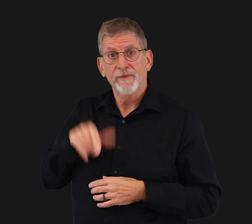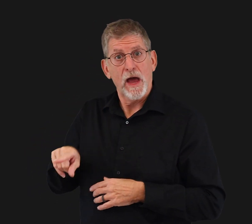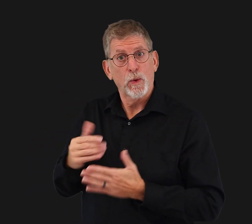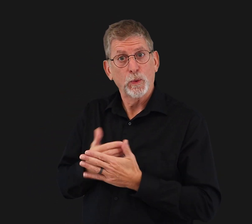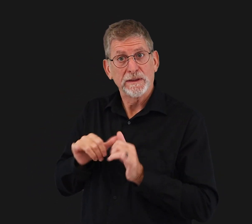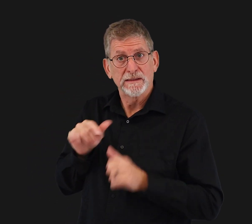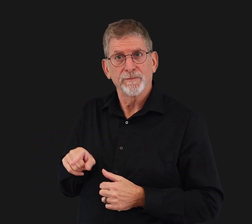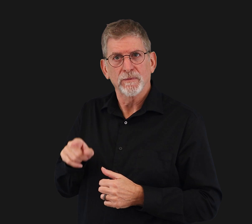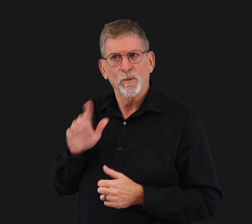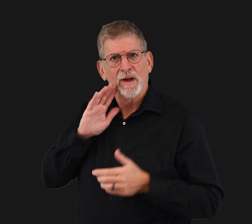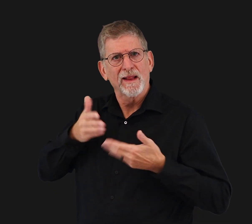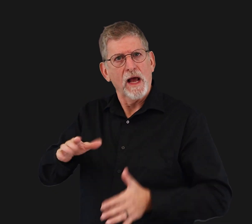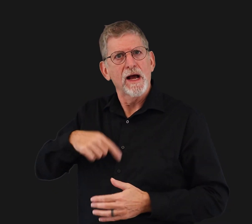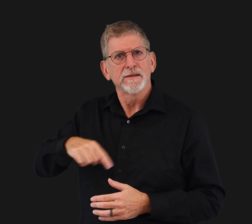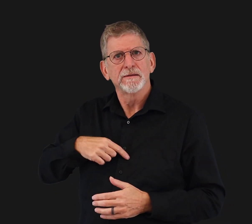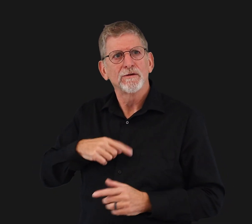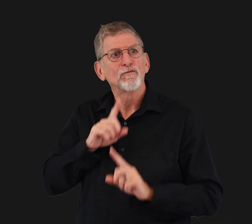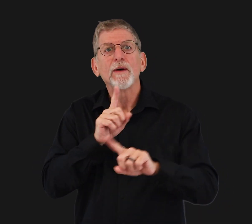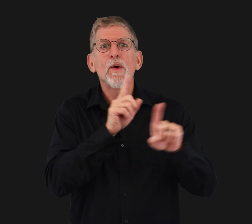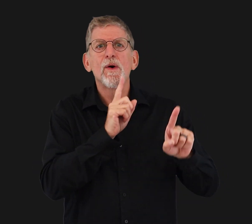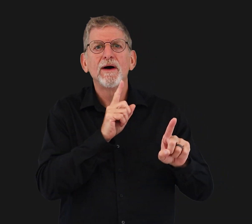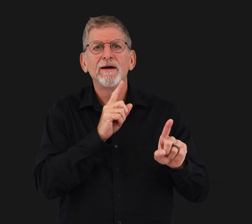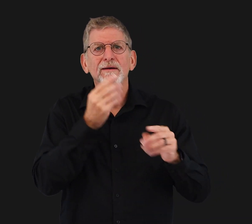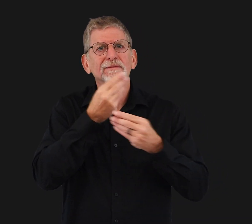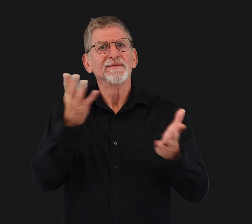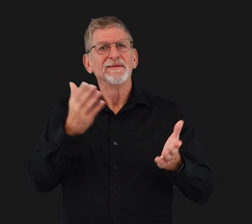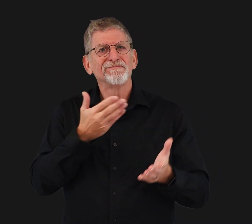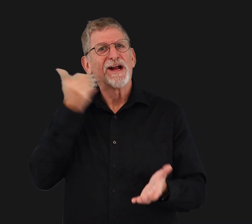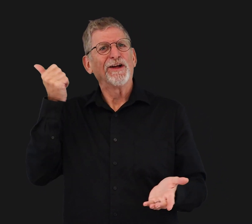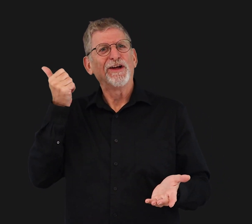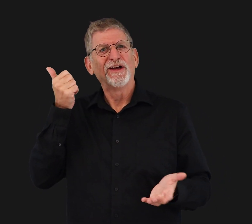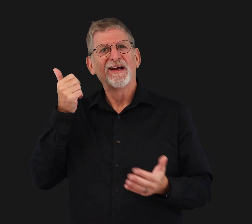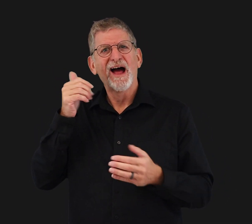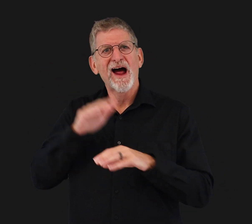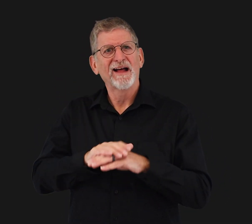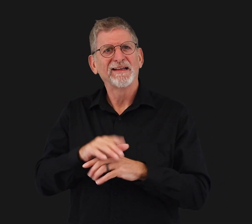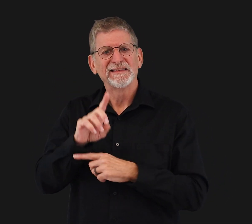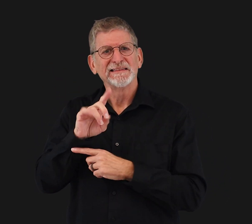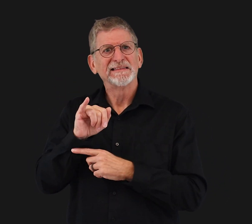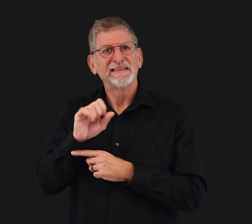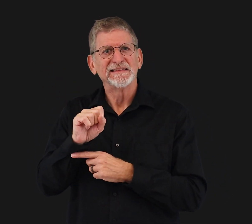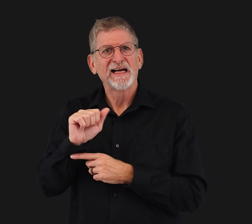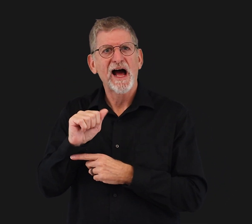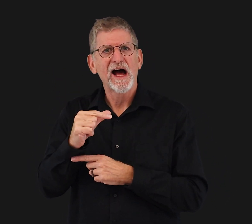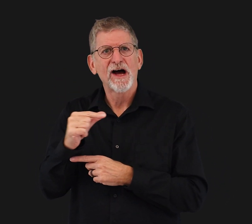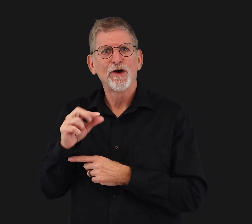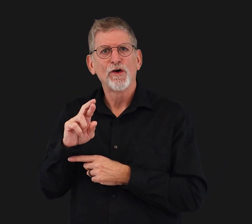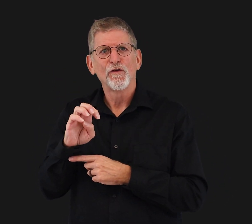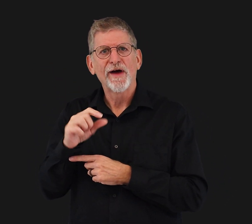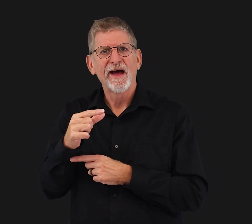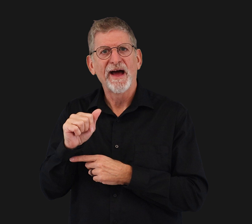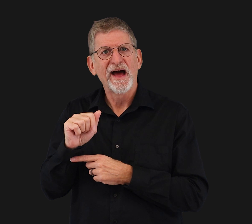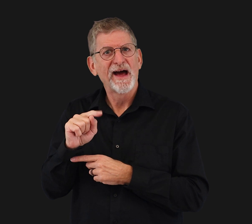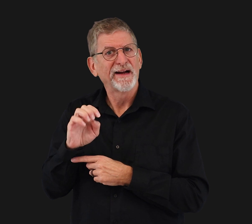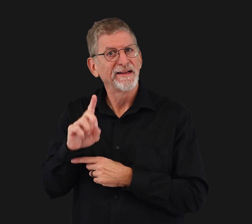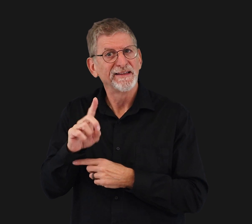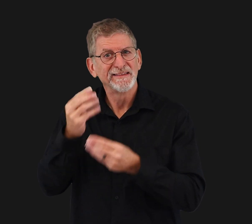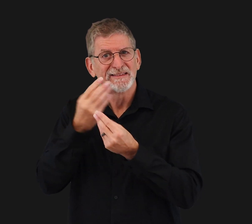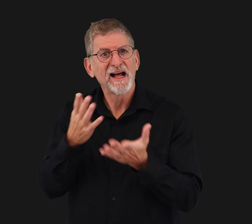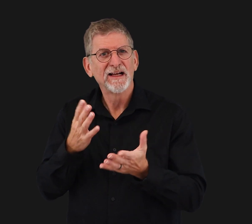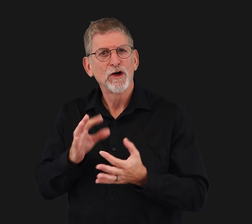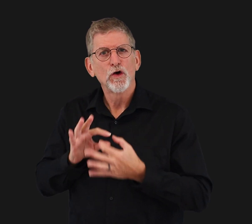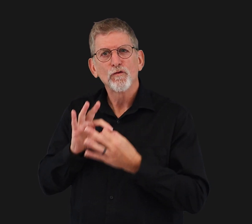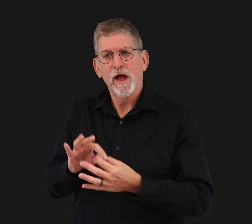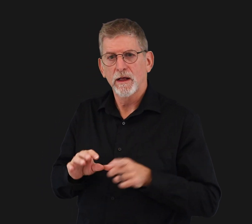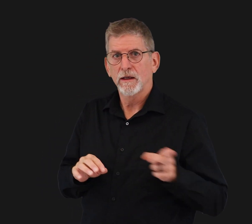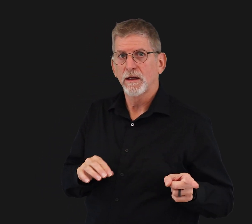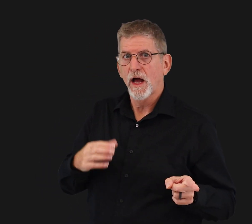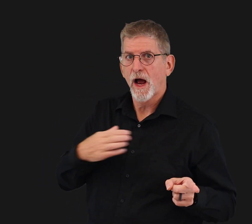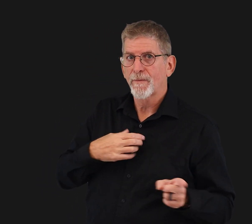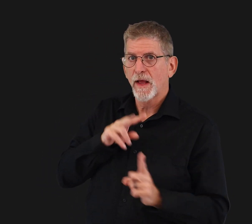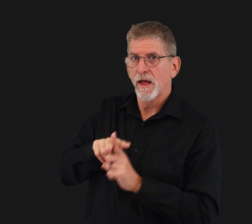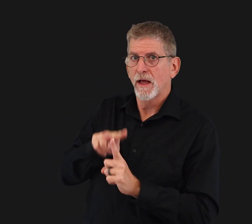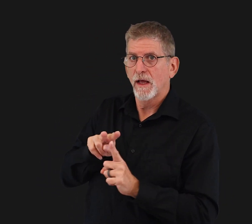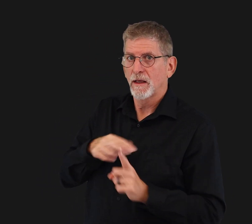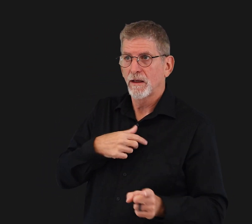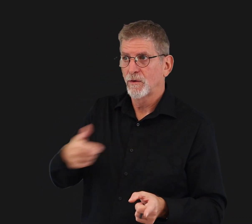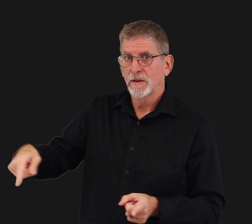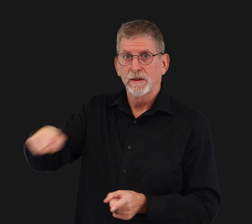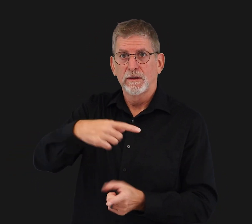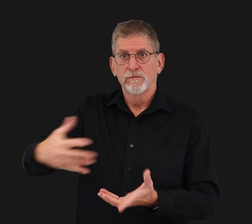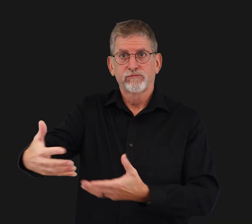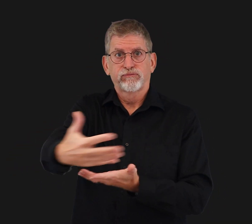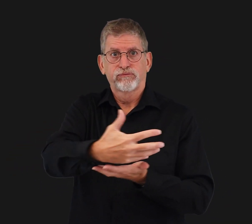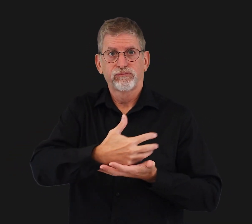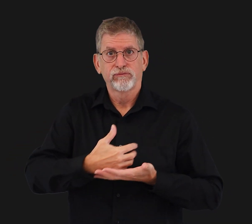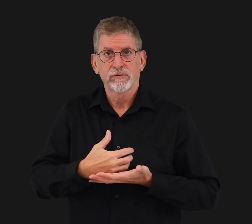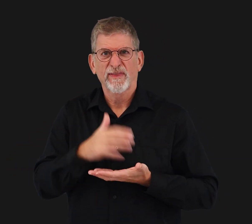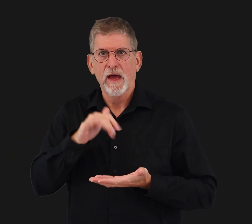The new system will allow us to report better on disaggregated data related to the complaints we receive,